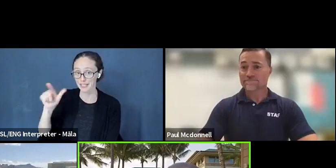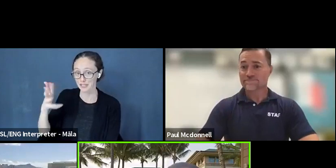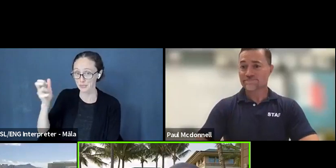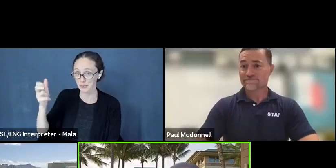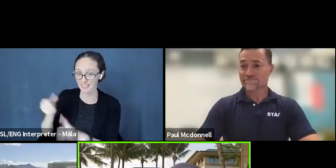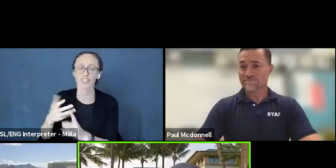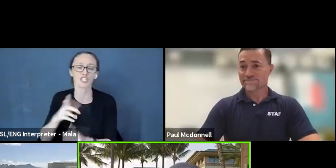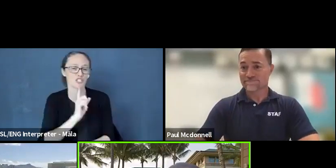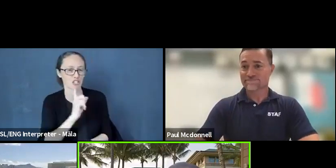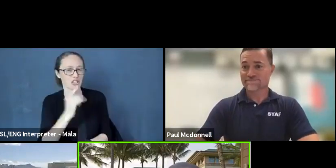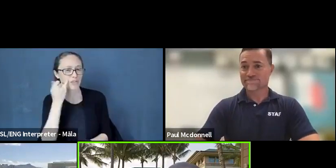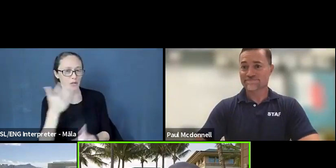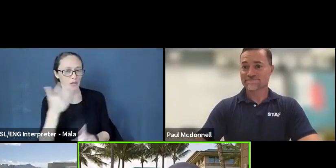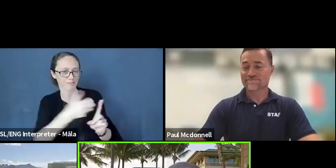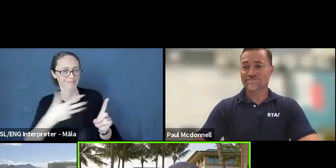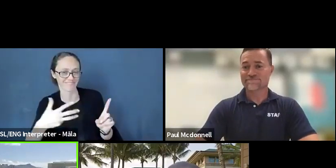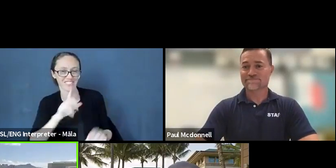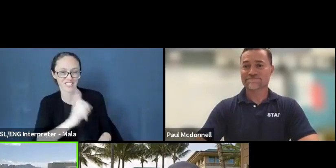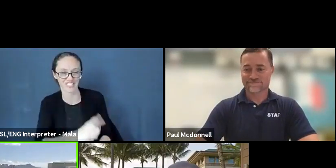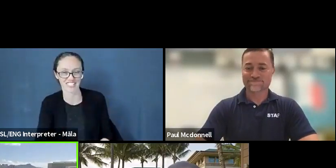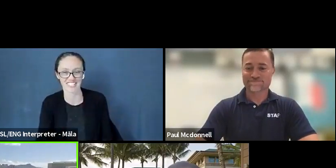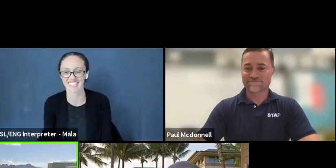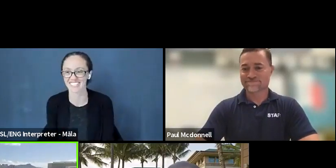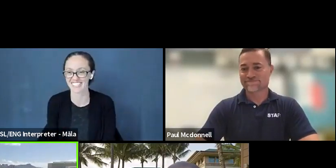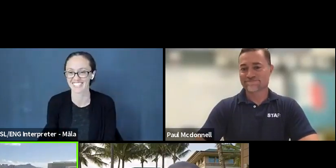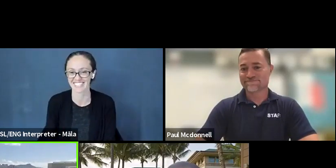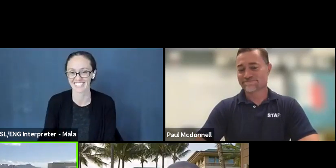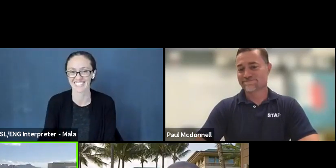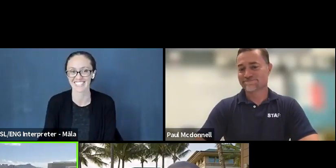DR. If you can elaborate. DR.